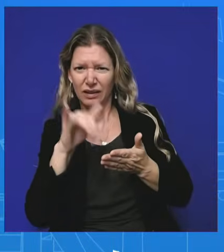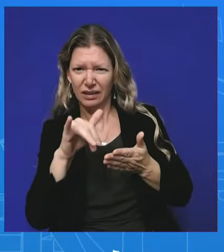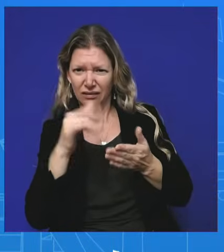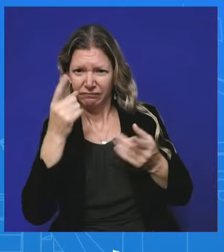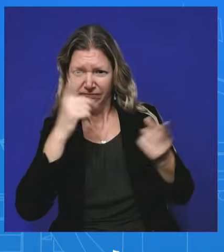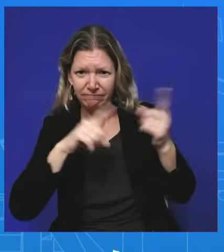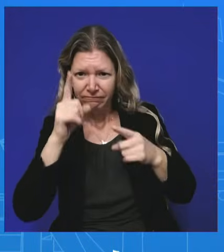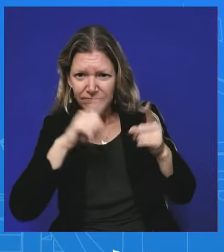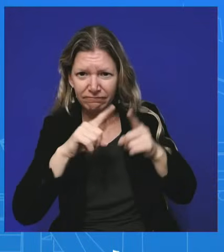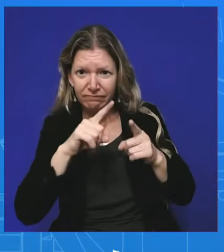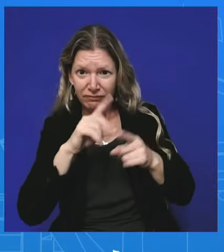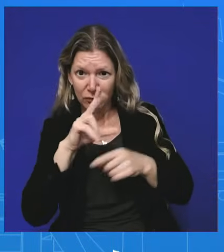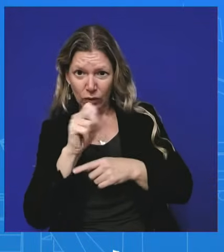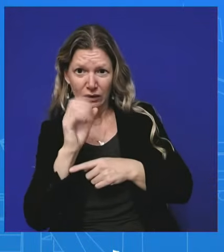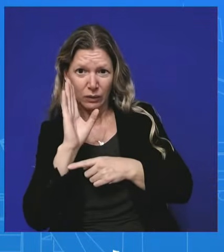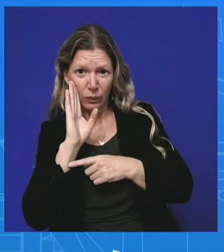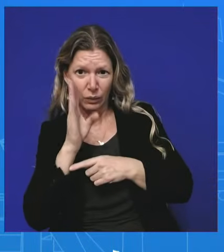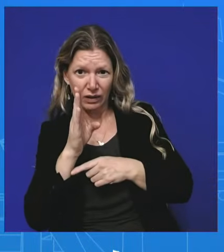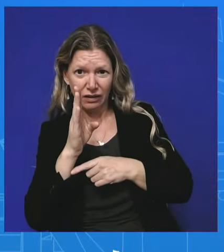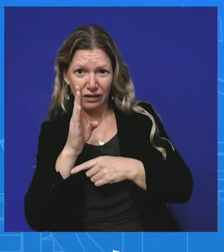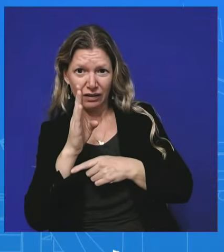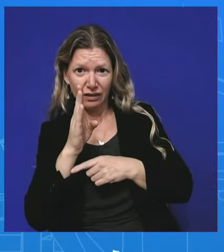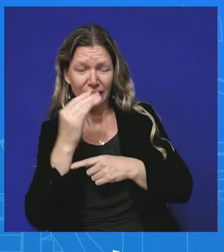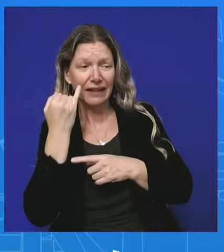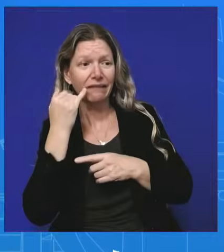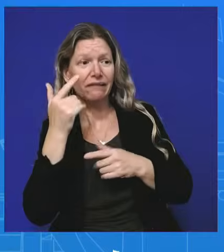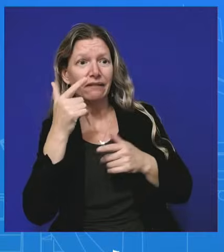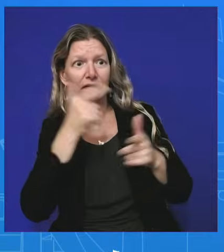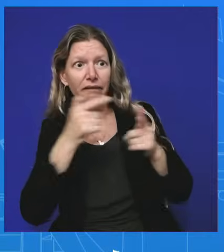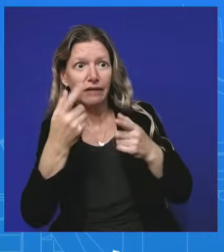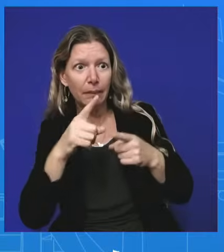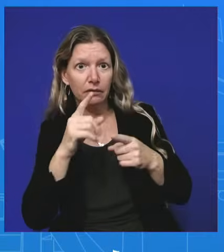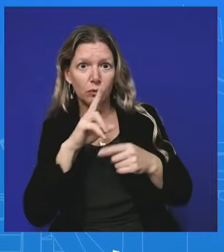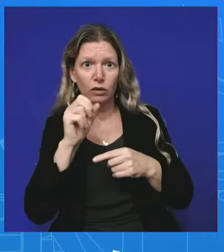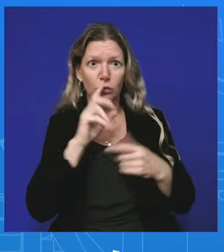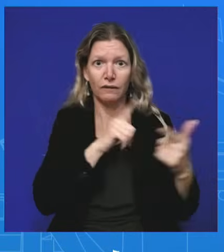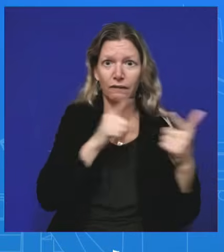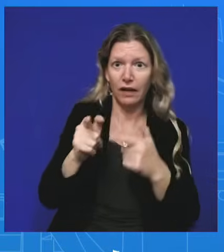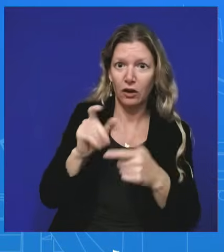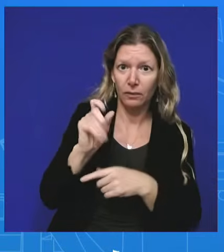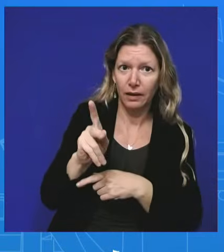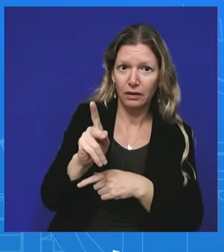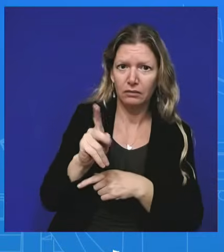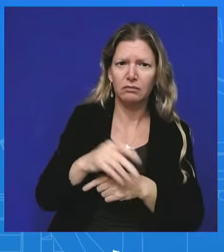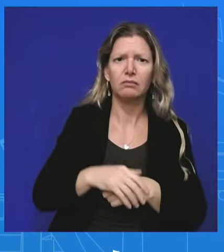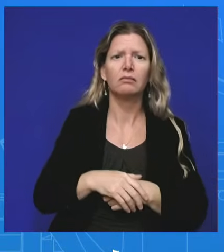The Press: Thank you, Karine. Thank you, Admiral. When it comes to those bodies that were recovered, the three hostages, what impact does that have